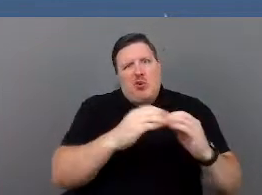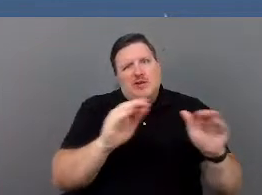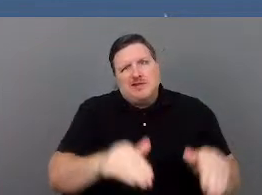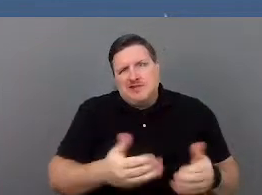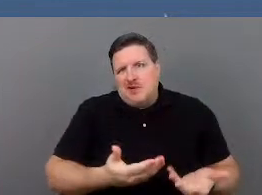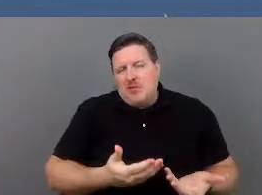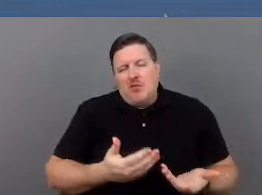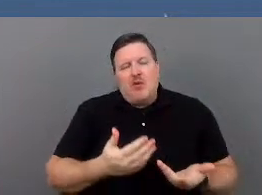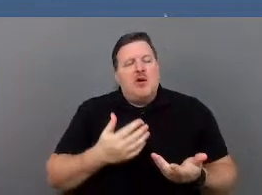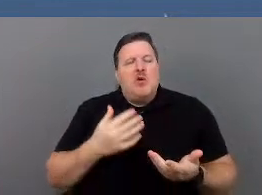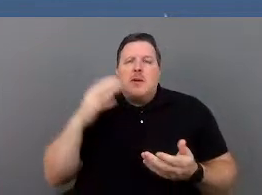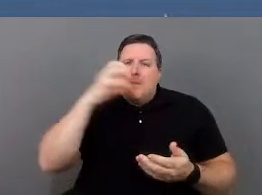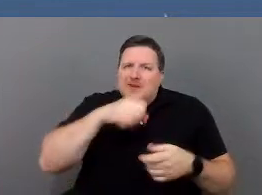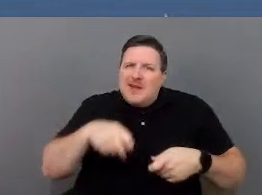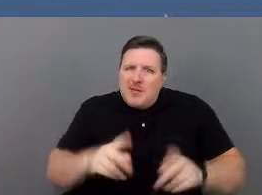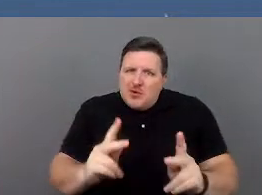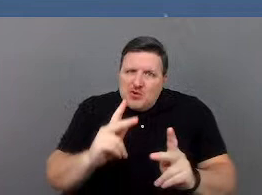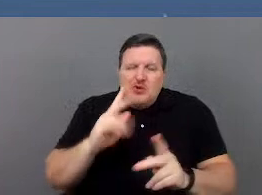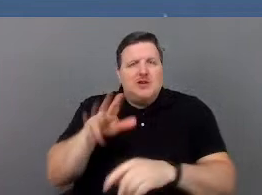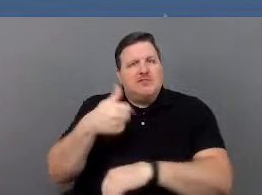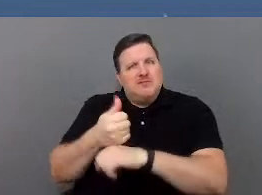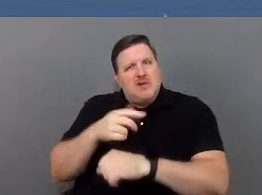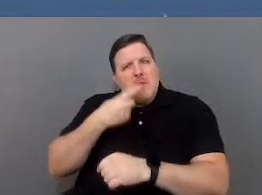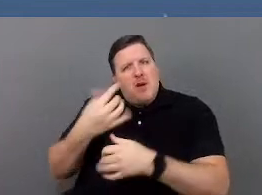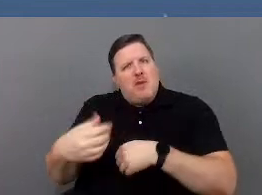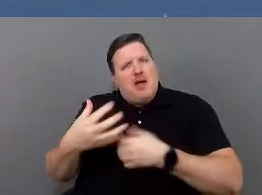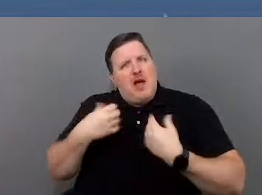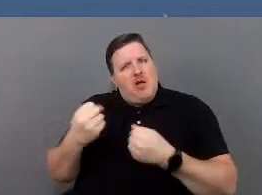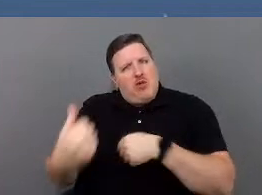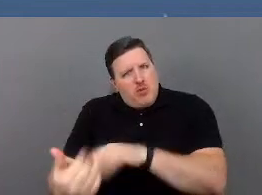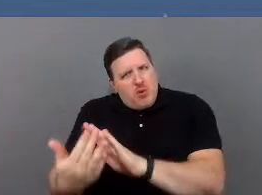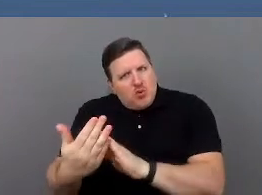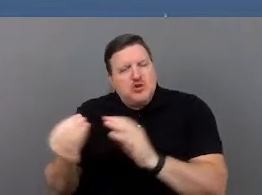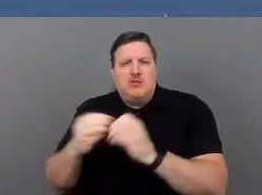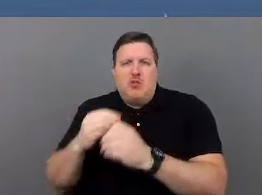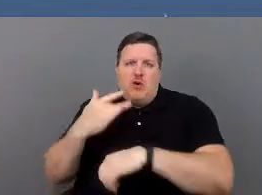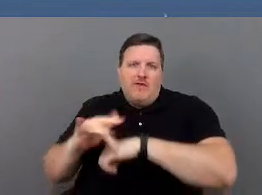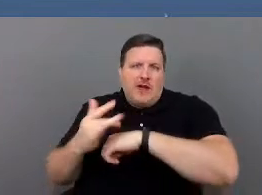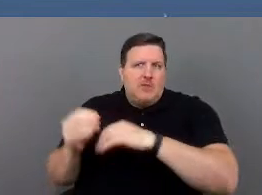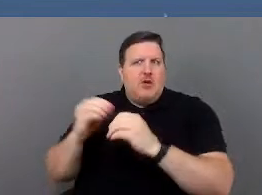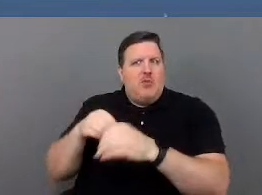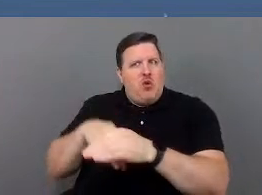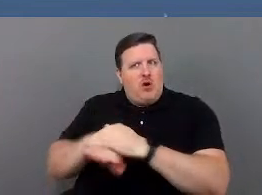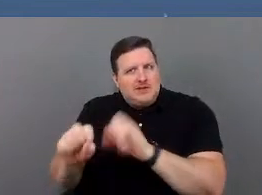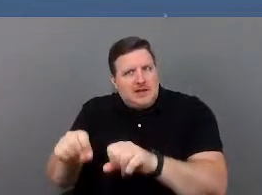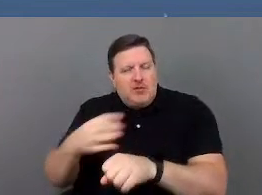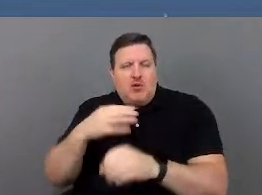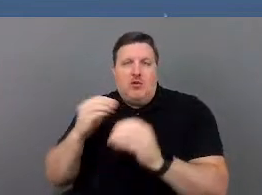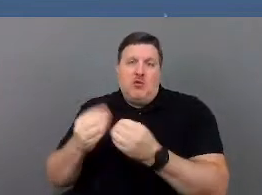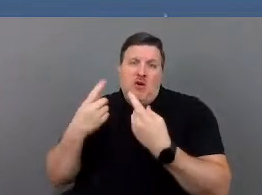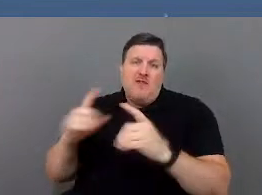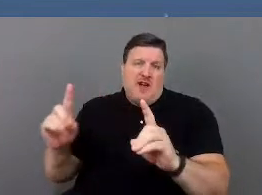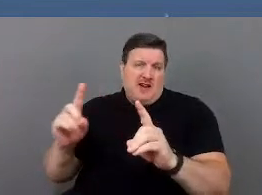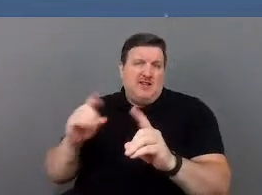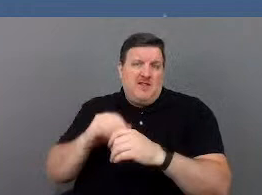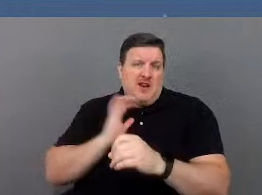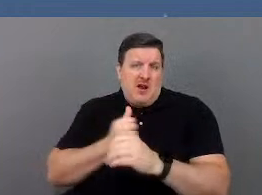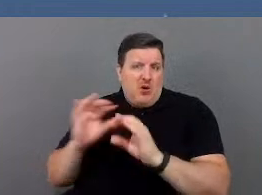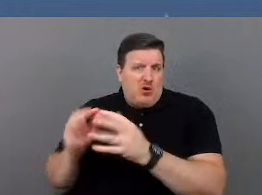WE NEED EVIDENCE-BASED, PUBLIC HEALTH APPROACHES MORE COMMUNITIES. AVAILABLE, MORE ACCESSIBLE AND MORE EFFECTIVE IN OUR